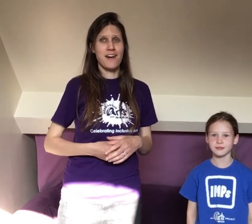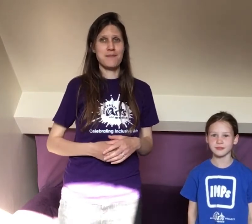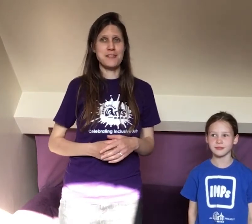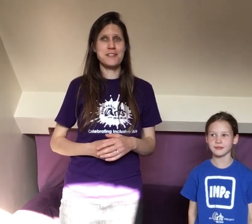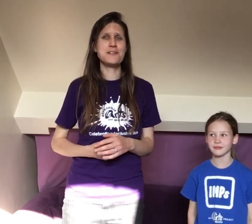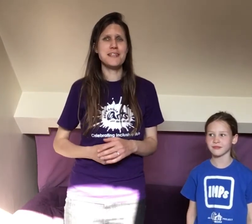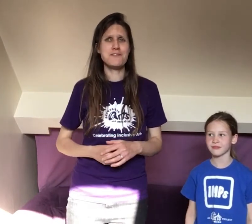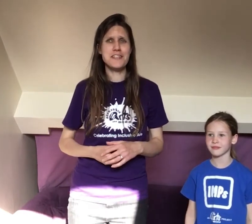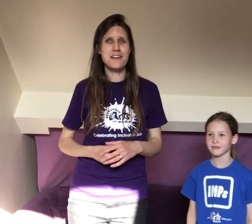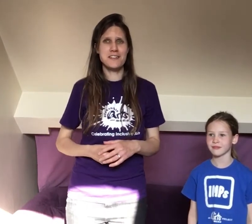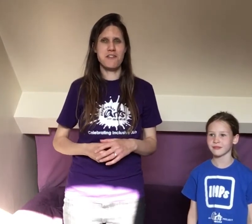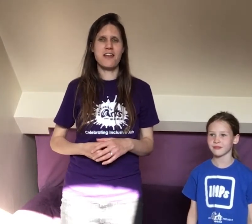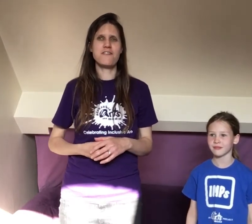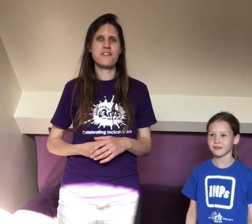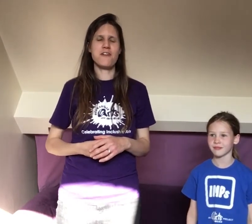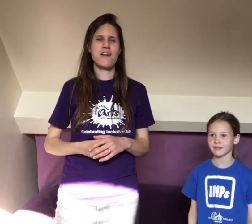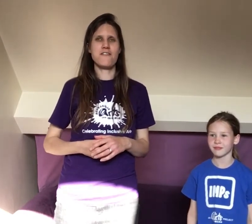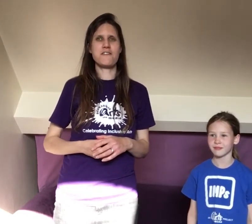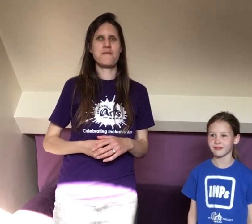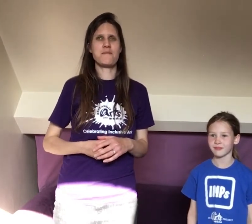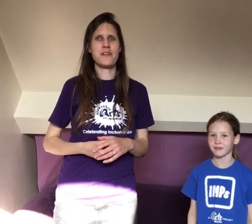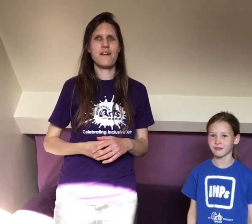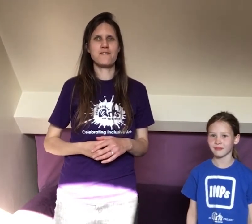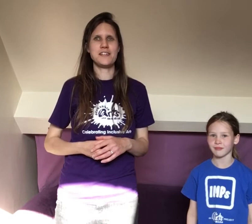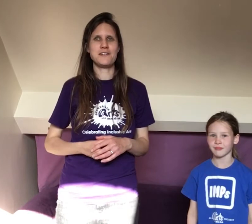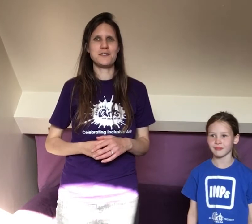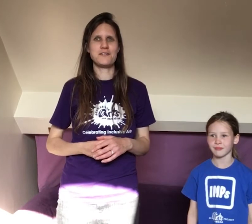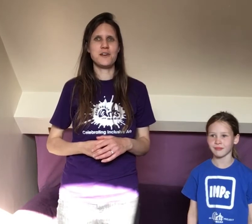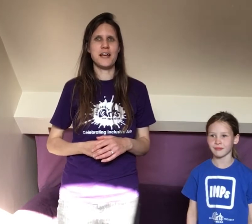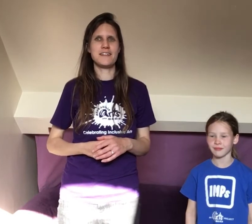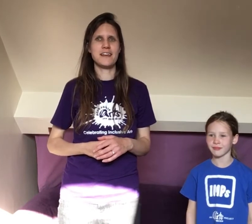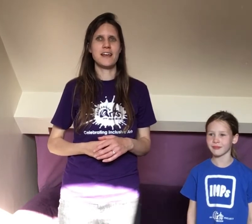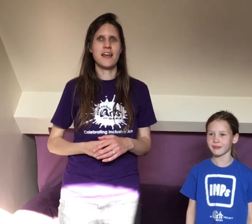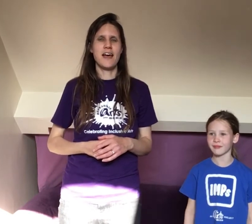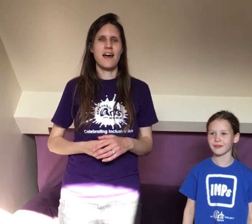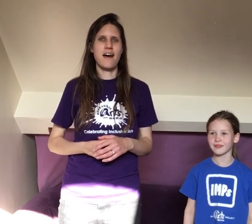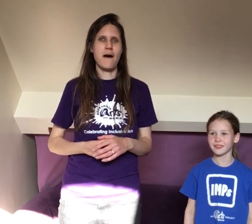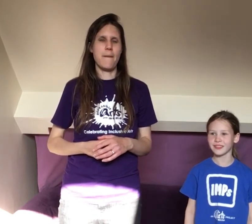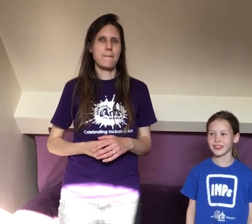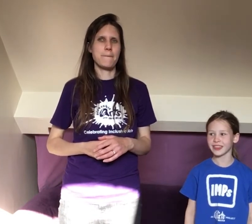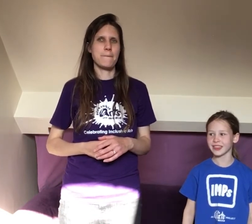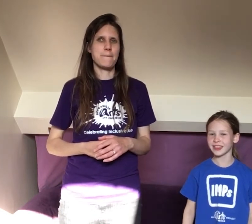so do send your videos along if you… if you can… video yourself doing anything.